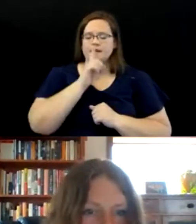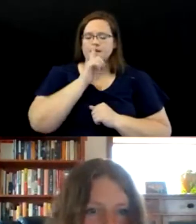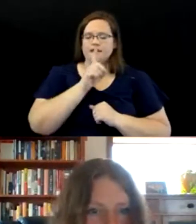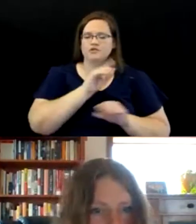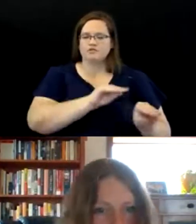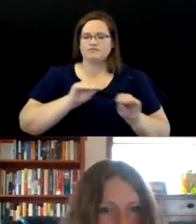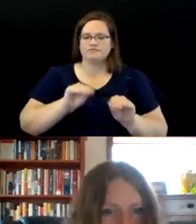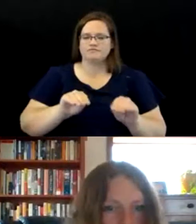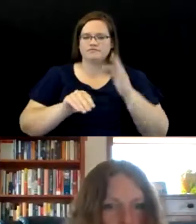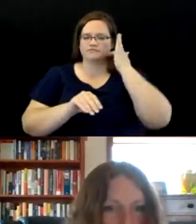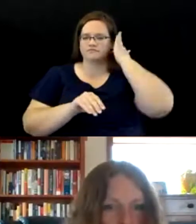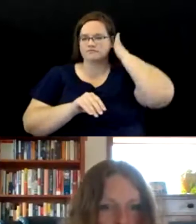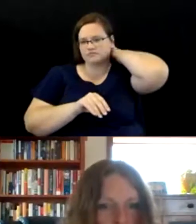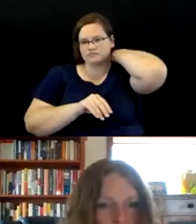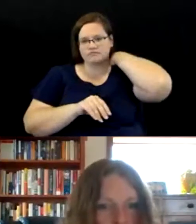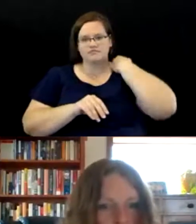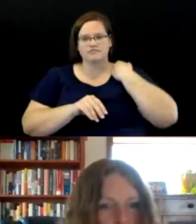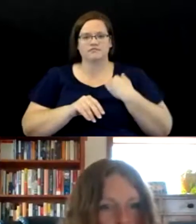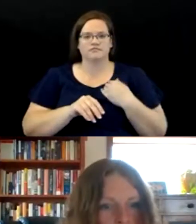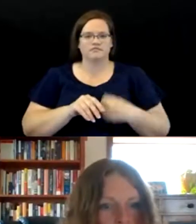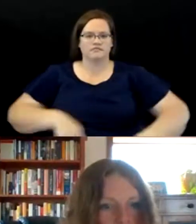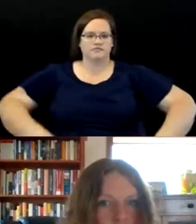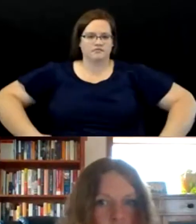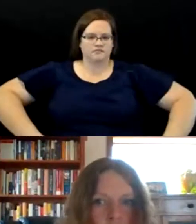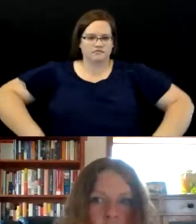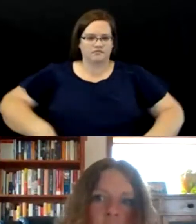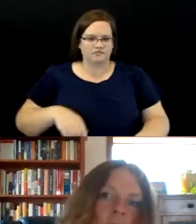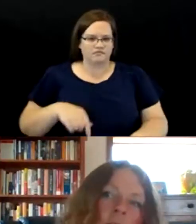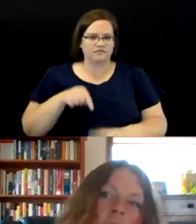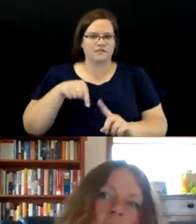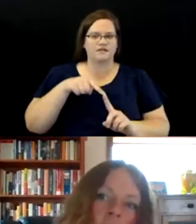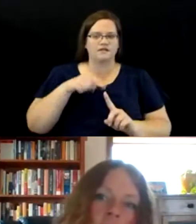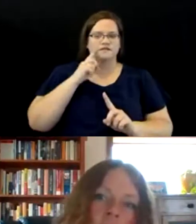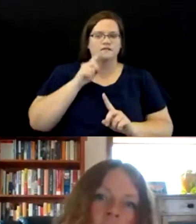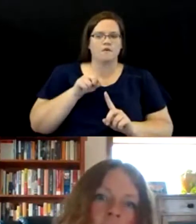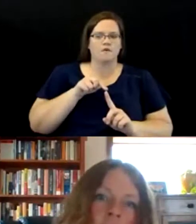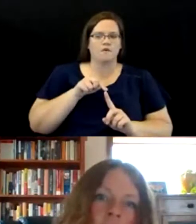This is information for the live